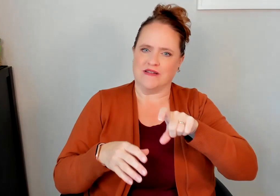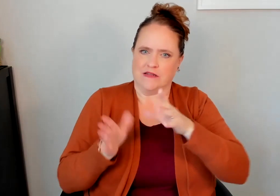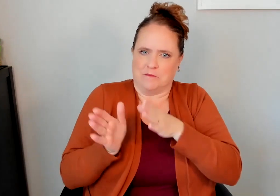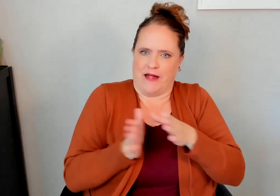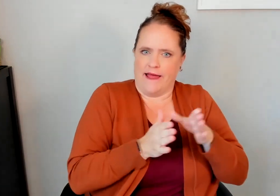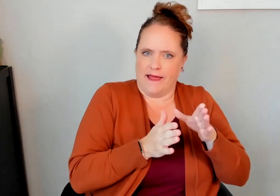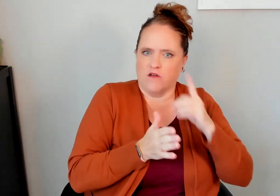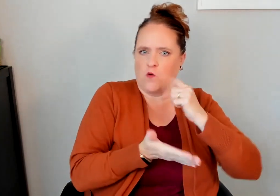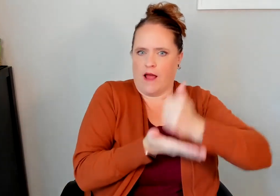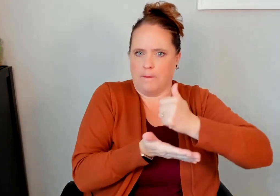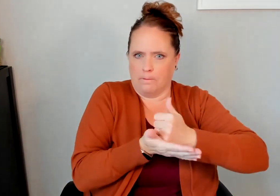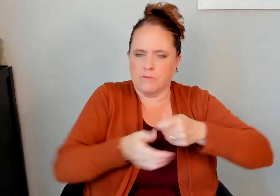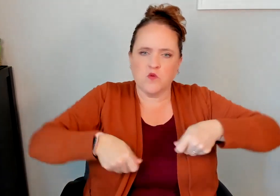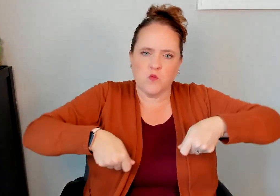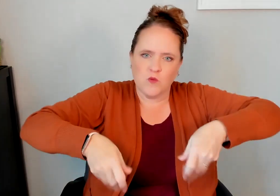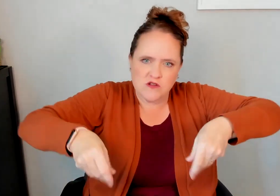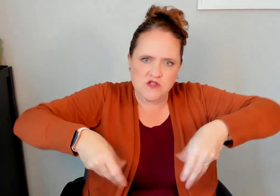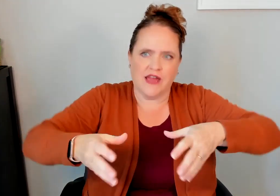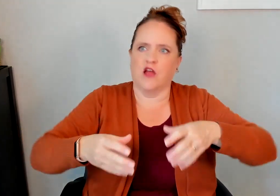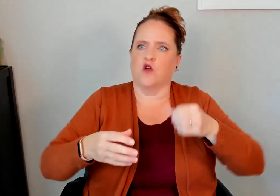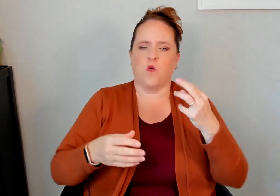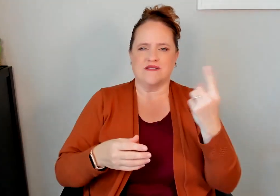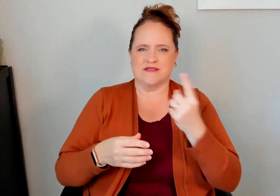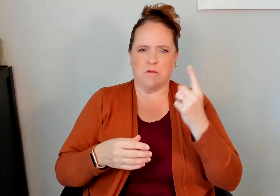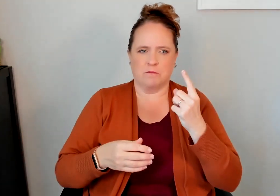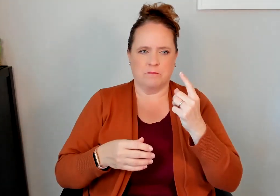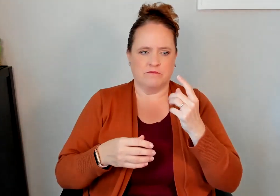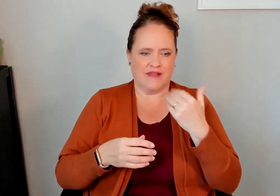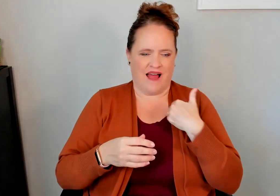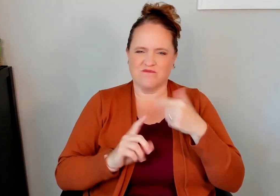mobility you definitely need to arrange something whether that's a wheelchair,